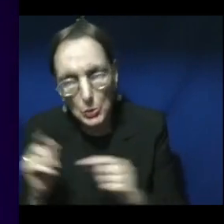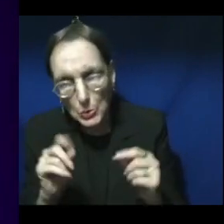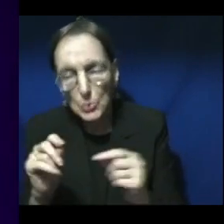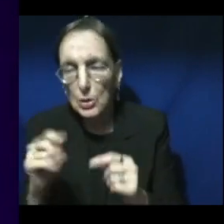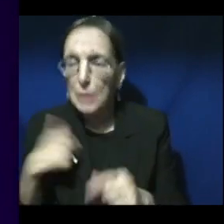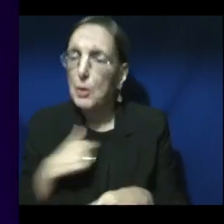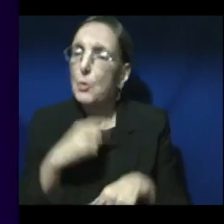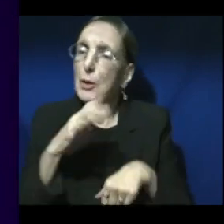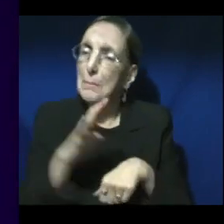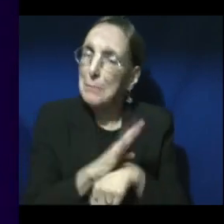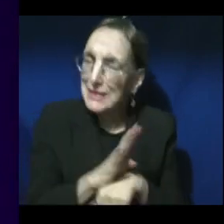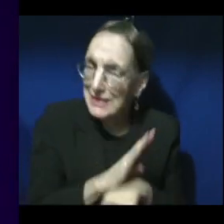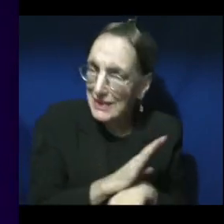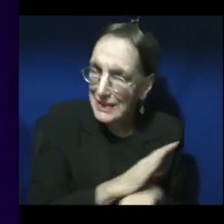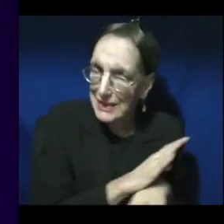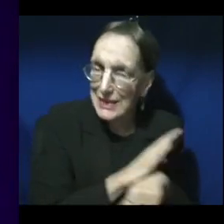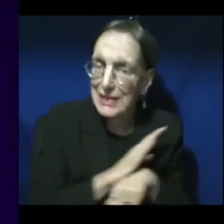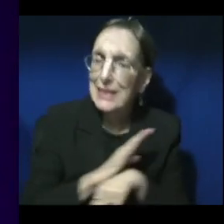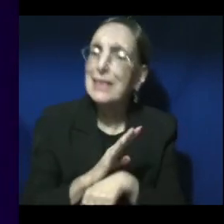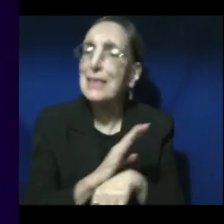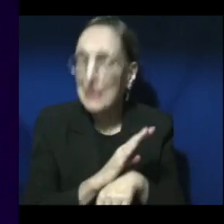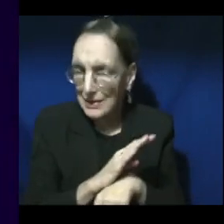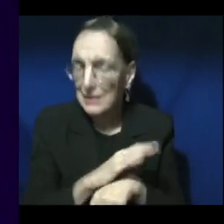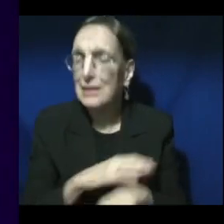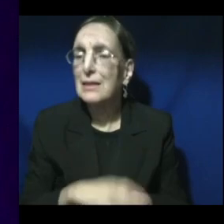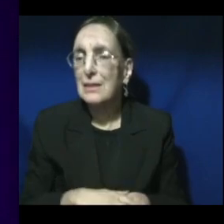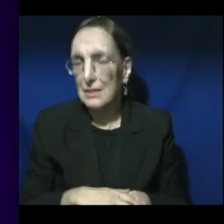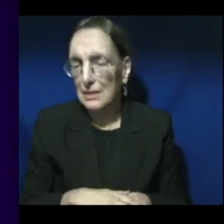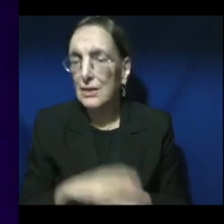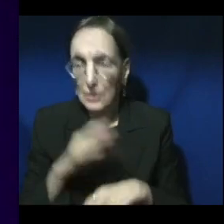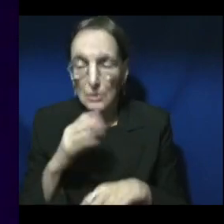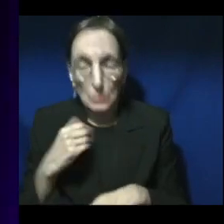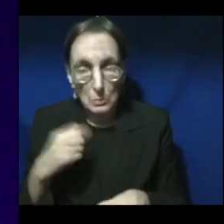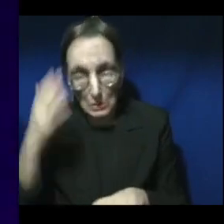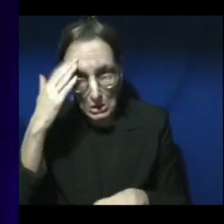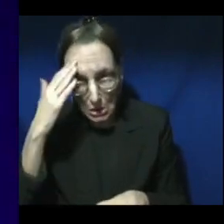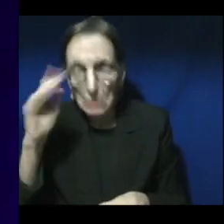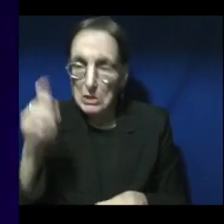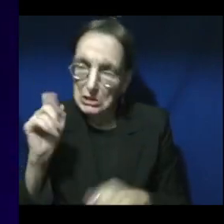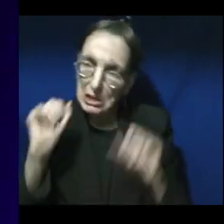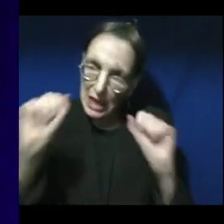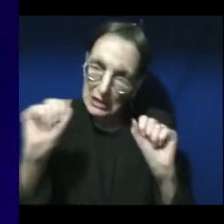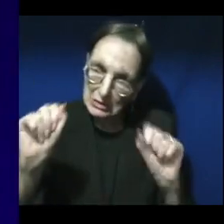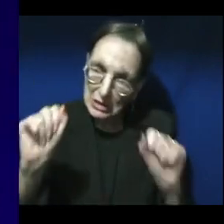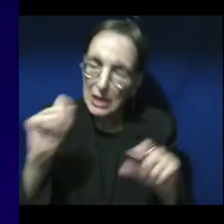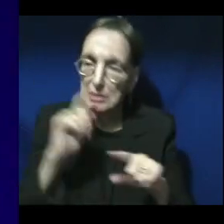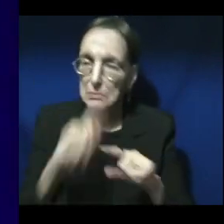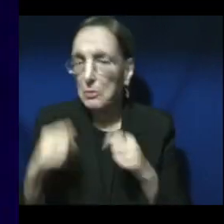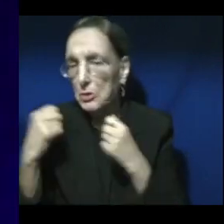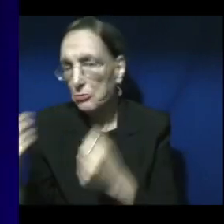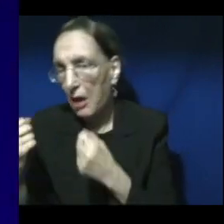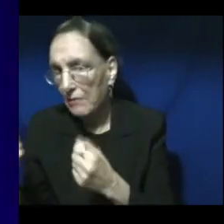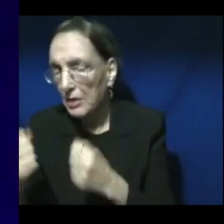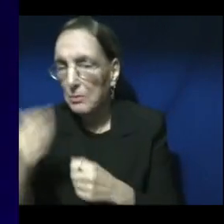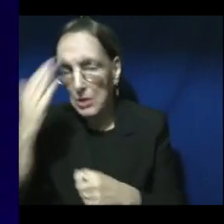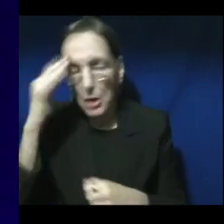at breakfast look pretty good, right? And so we know we should exercise, but we’re on the road. We know we should vote, but we’re busy. What we care more, though, about certain